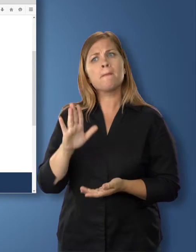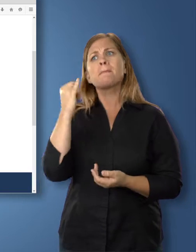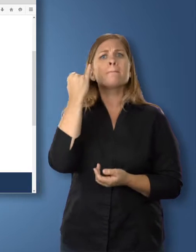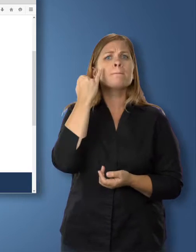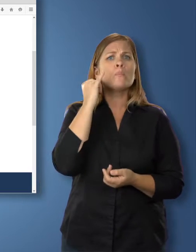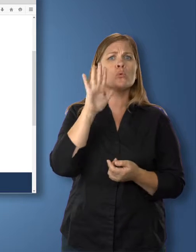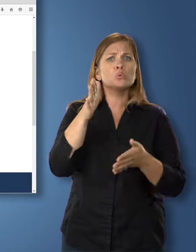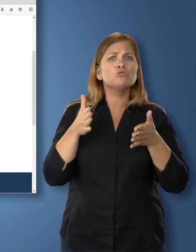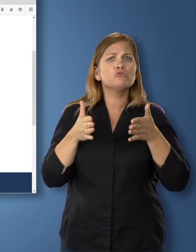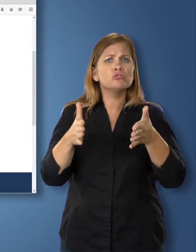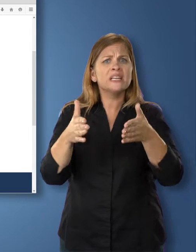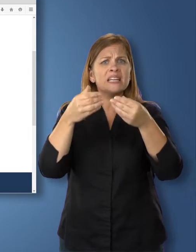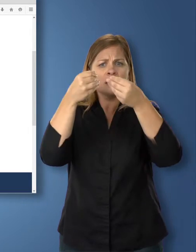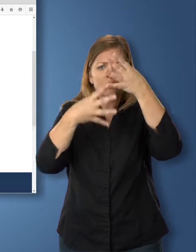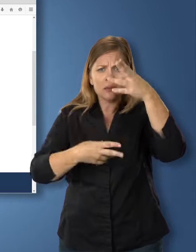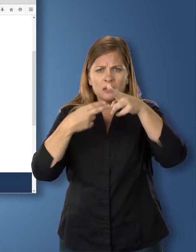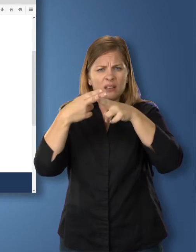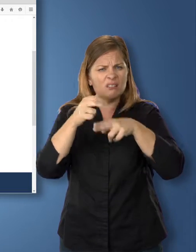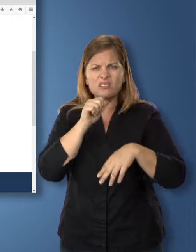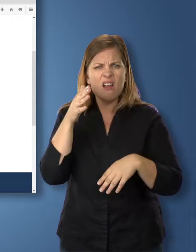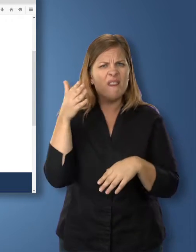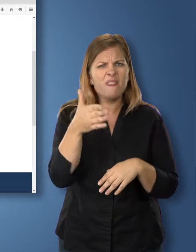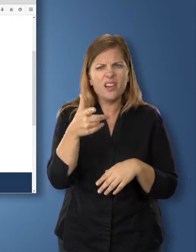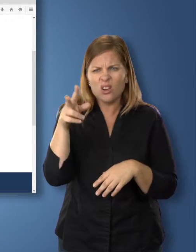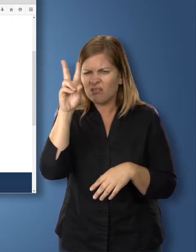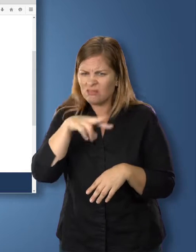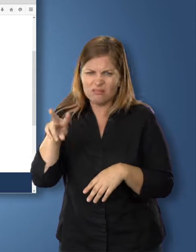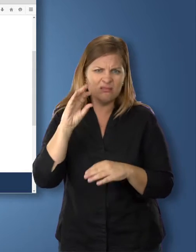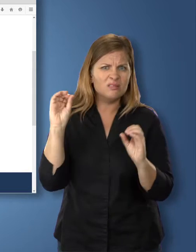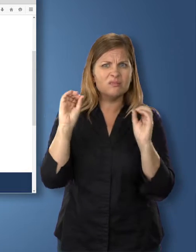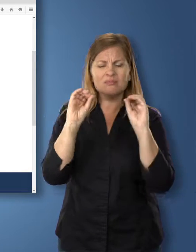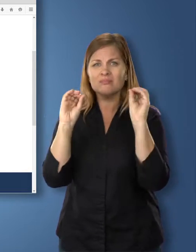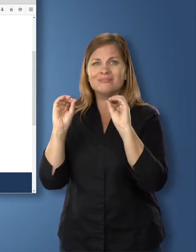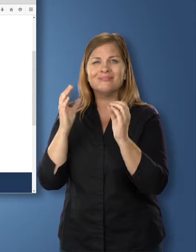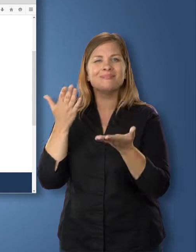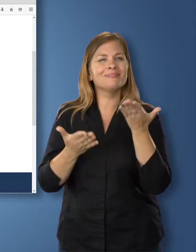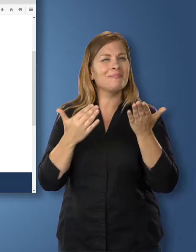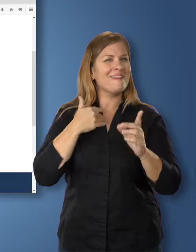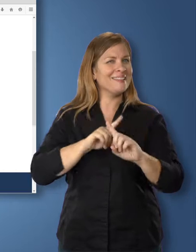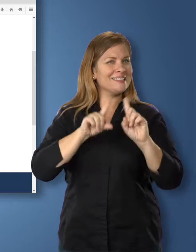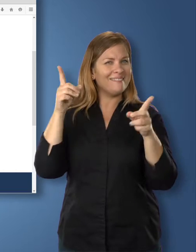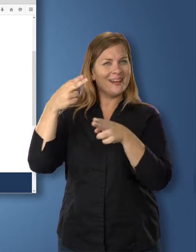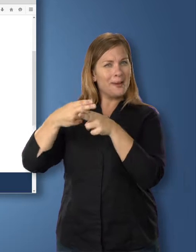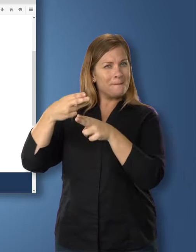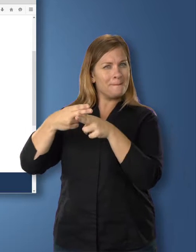Choose your street from the drop down menu. If your street is not on the list in the drop down menu,